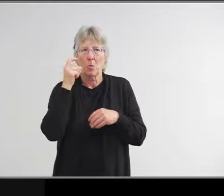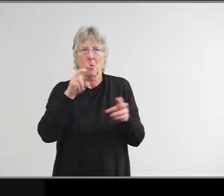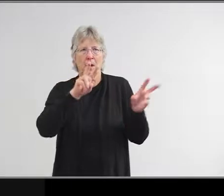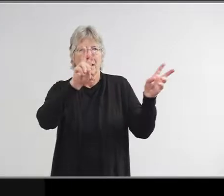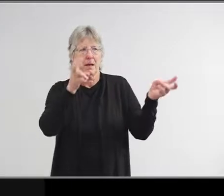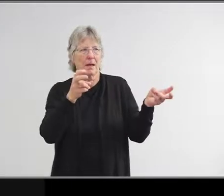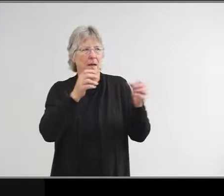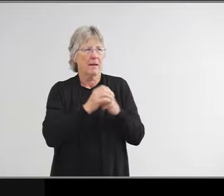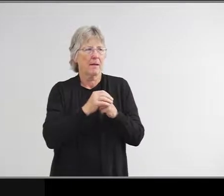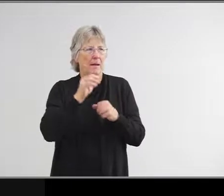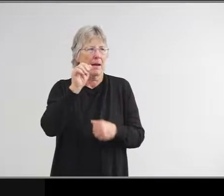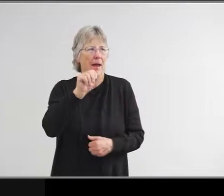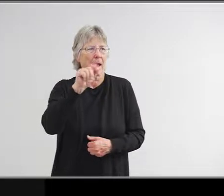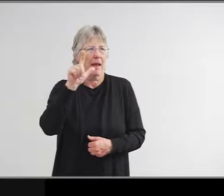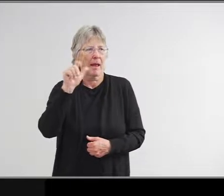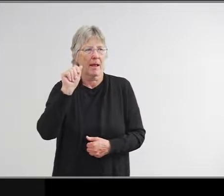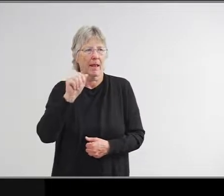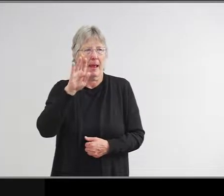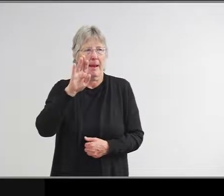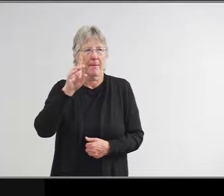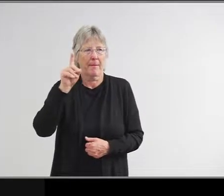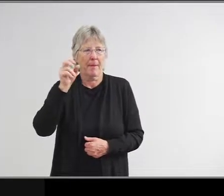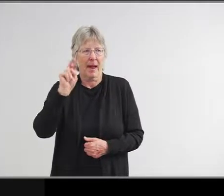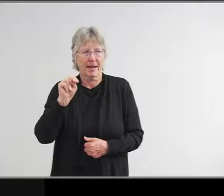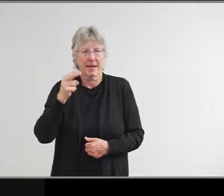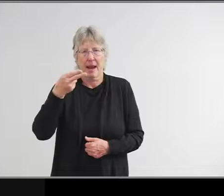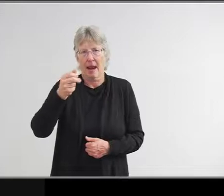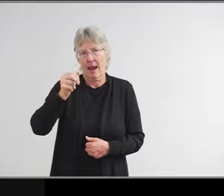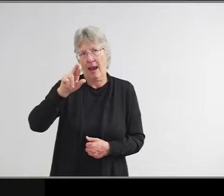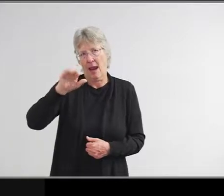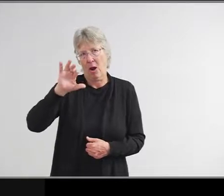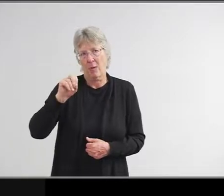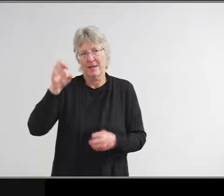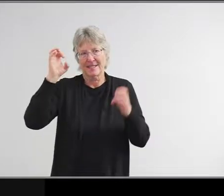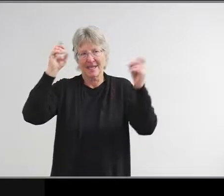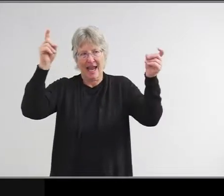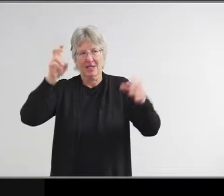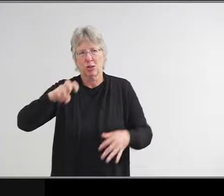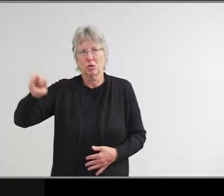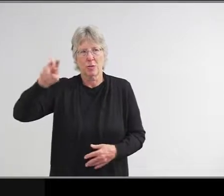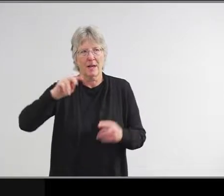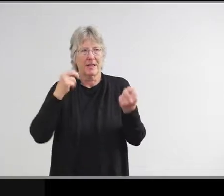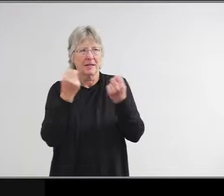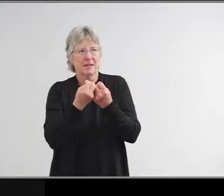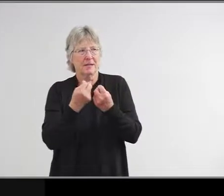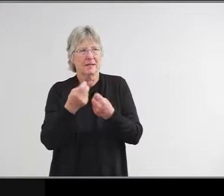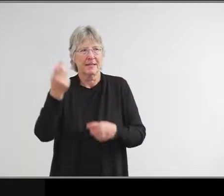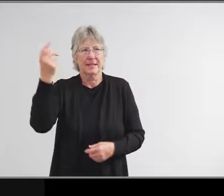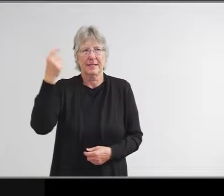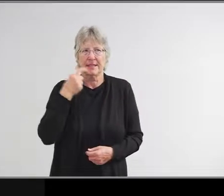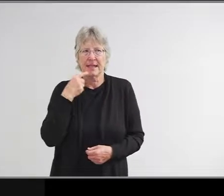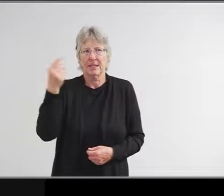to Biden- Harris Education Transitional Team, explains the why, we are sharing this evening.